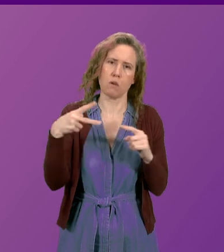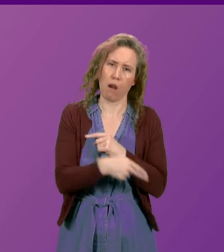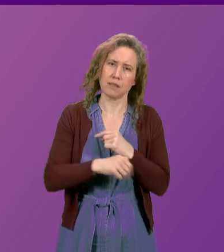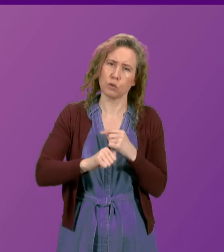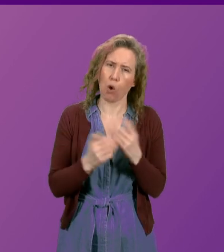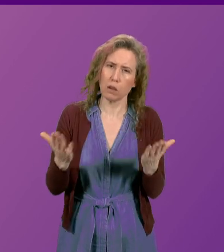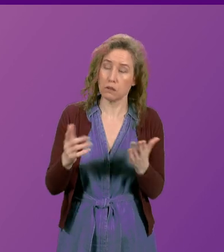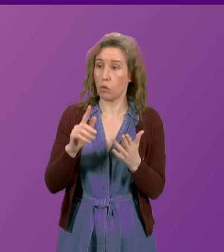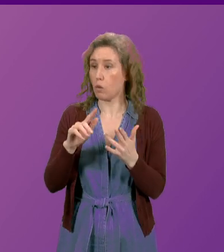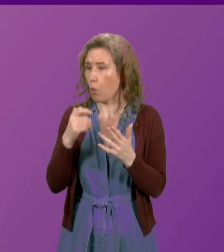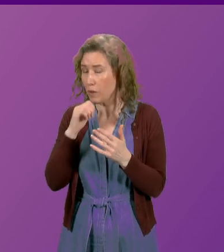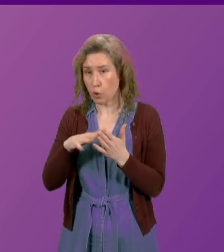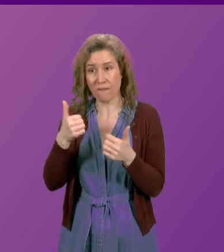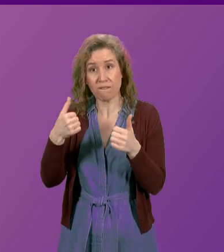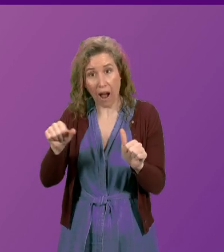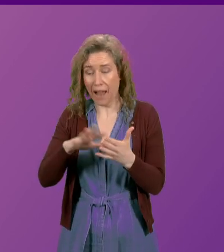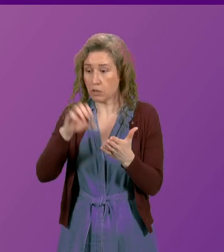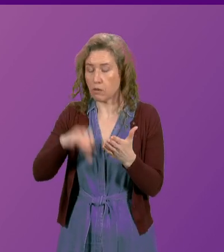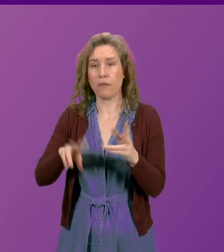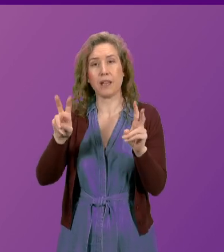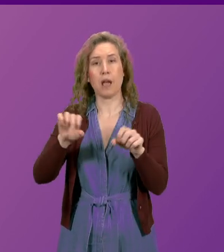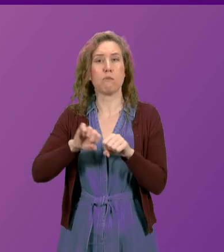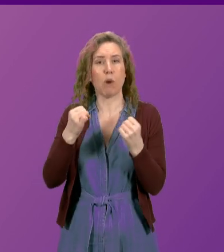and will he finally scrap the broken council tax system to let